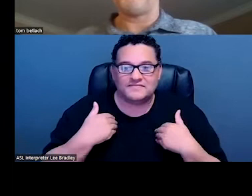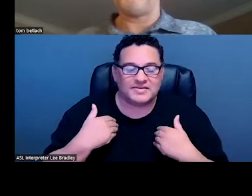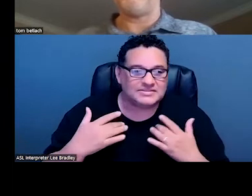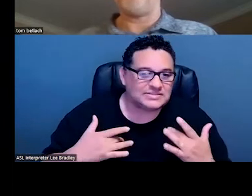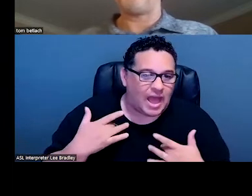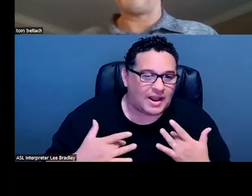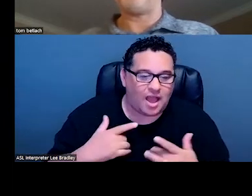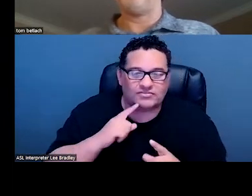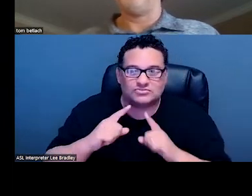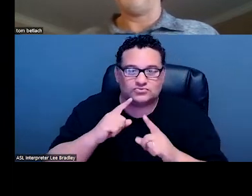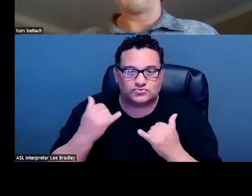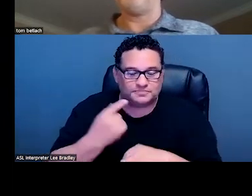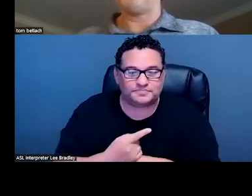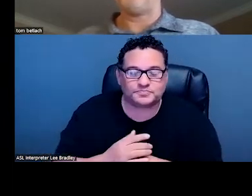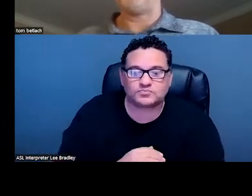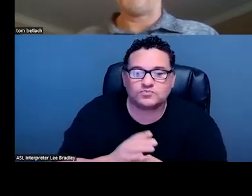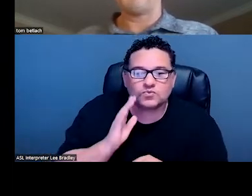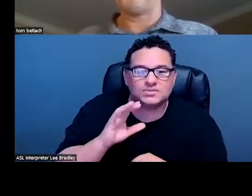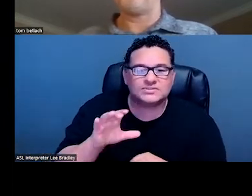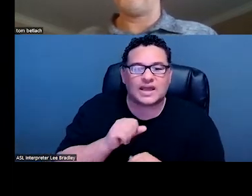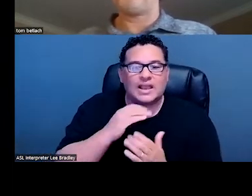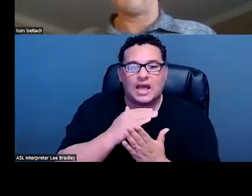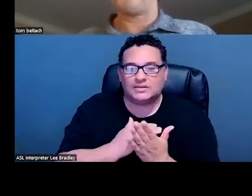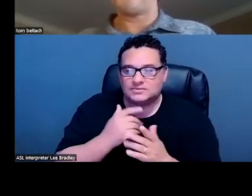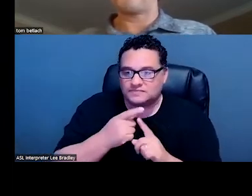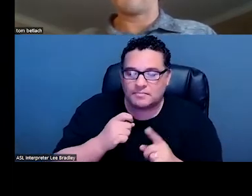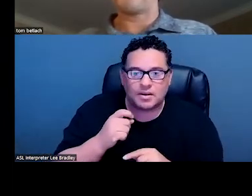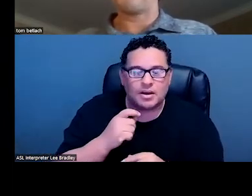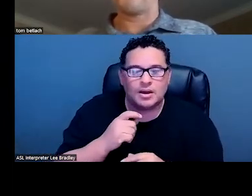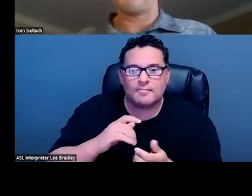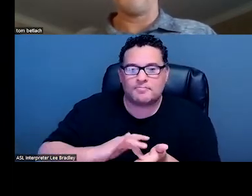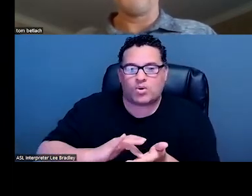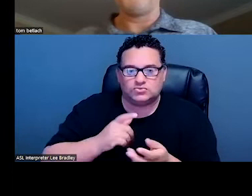TODAY, WE ARE GOING TO TAKE, LESSONS FROM, POISON CONTROL, WE ARE GOING TO HEAR FROM DR. MARSHA FORD